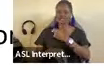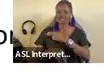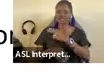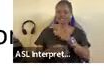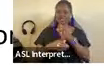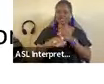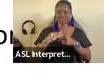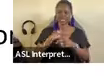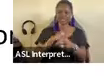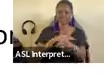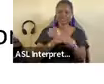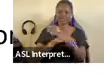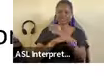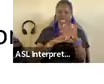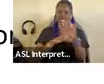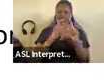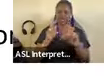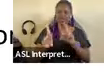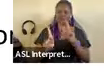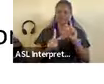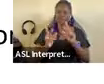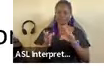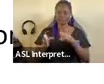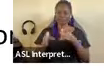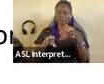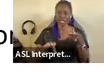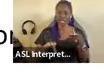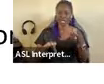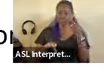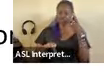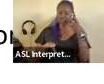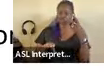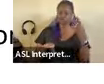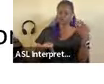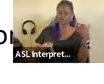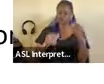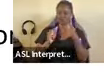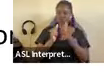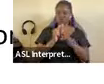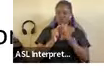deaths, as we saw in earlier waves such as with Delta and Omaha.